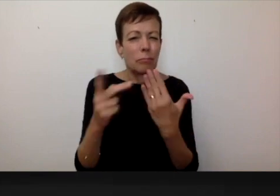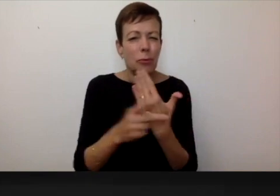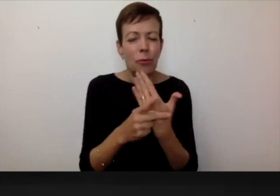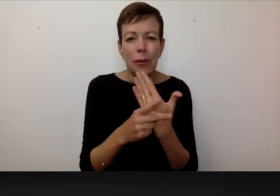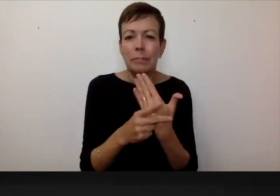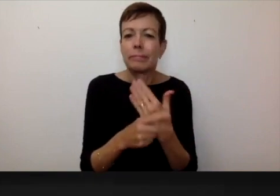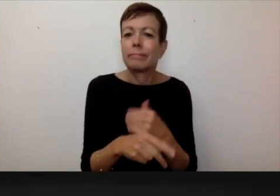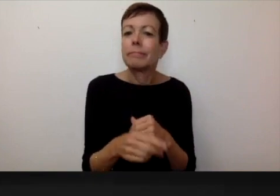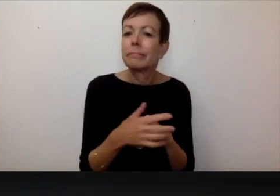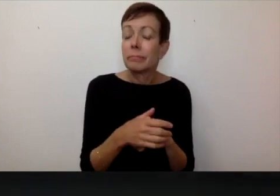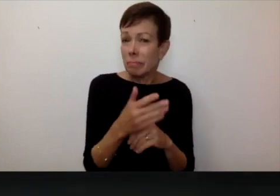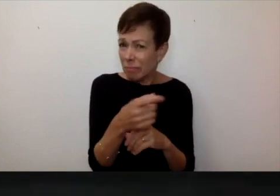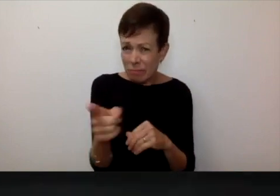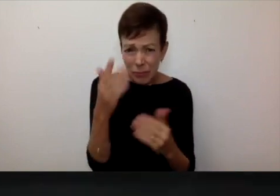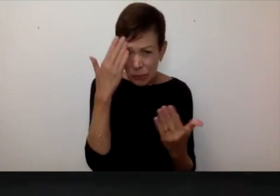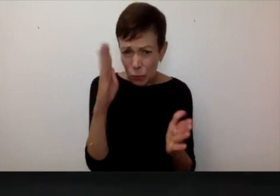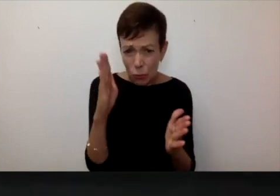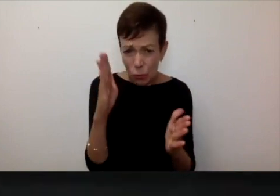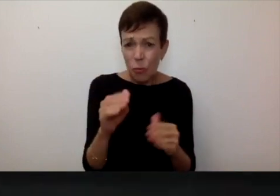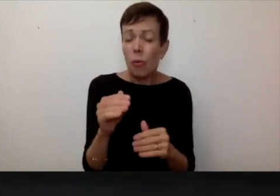don't know calgary arts development there's a link in the chat you can go to